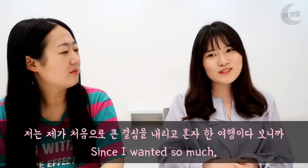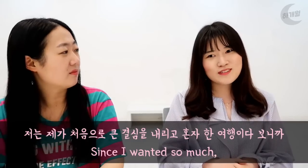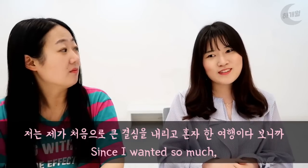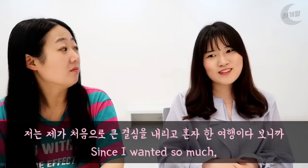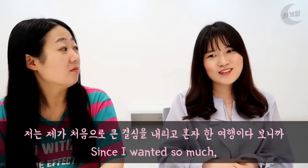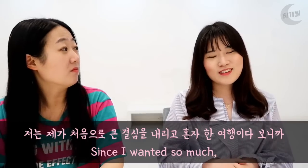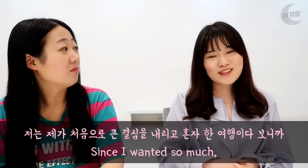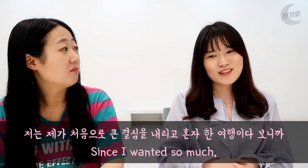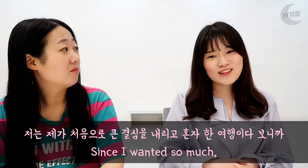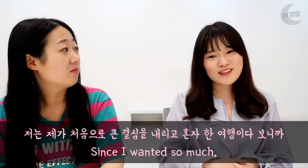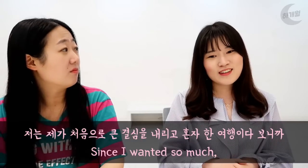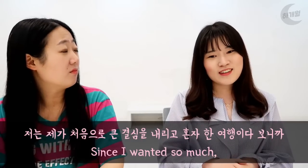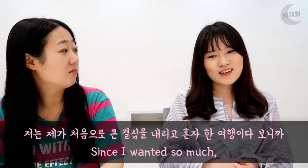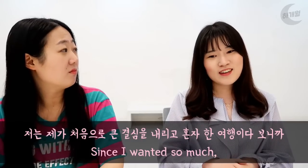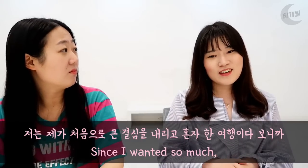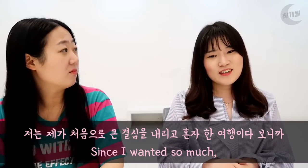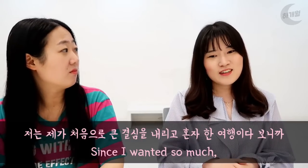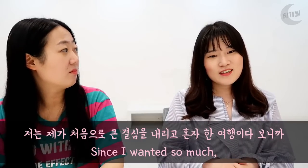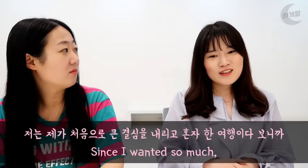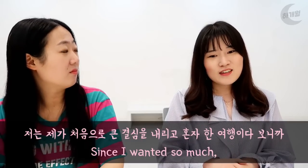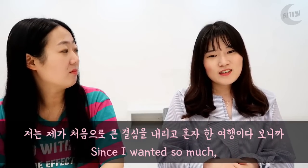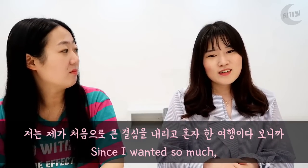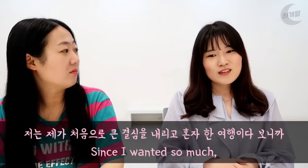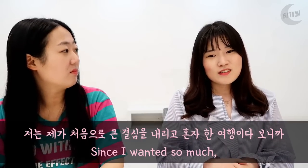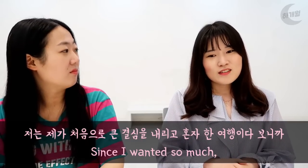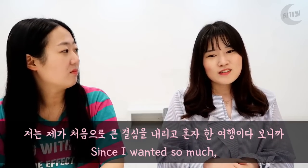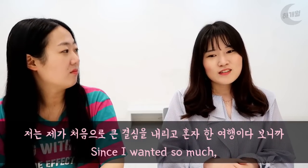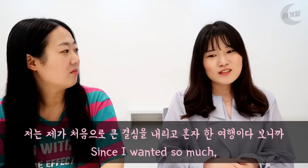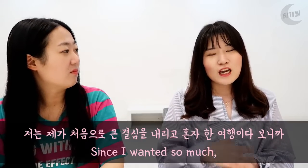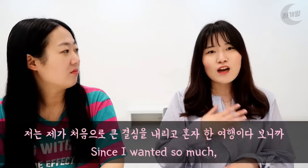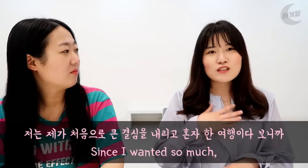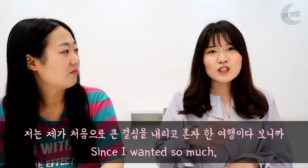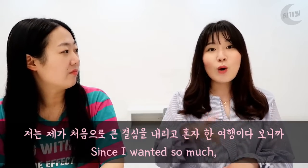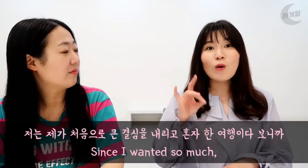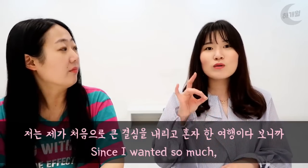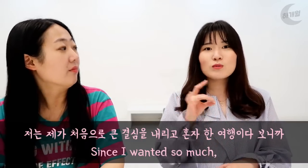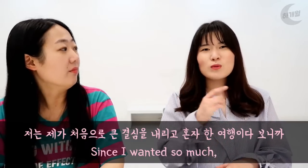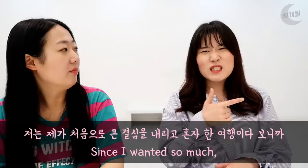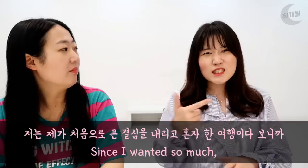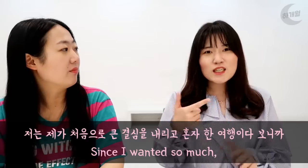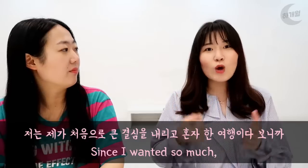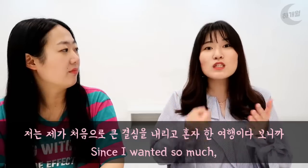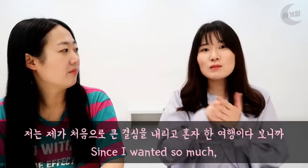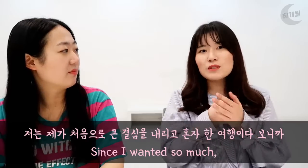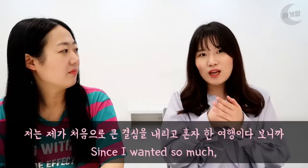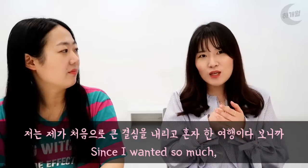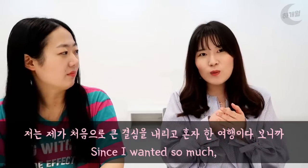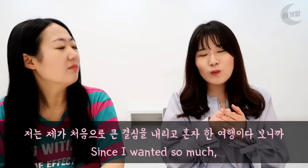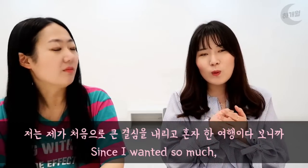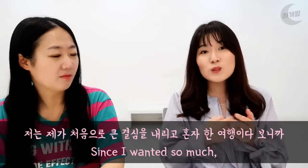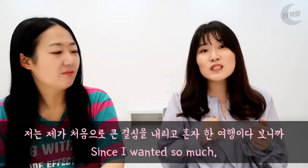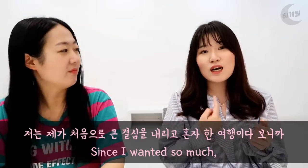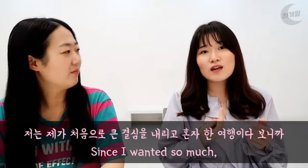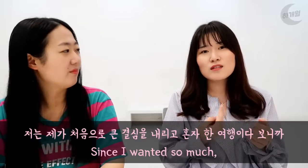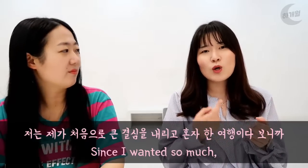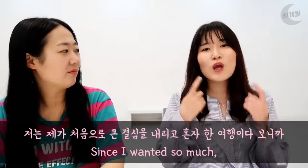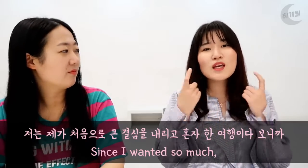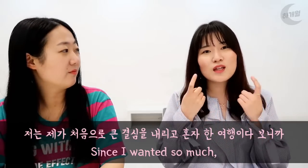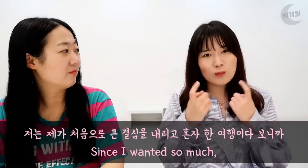Since I wanted so much,